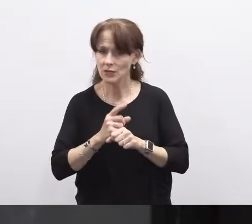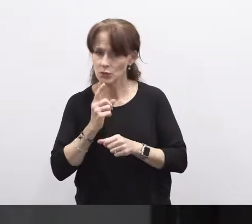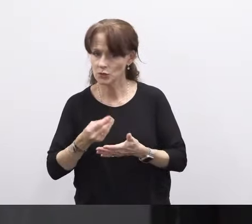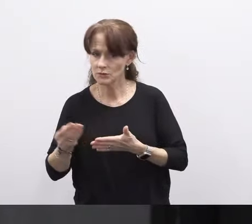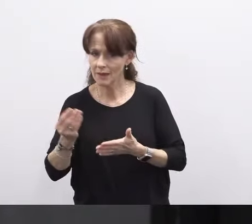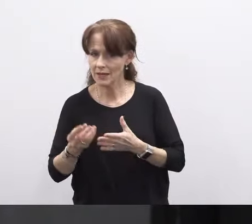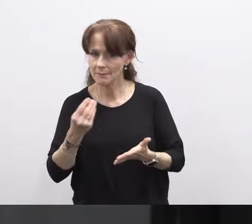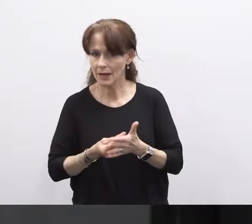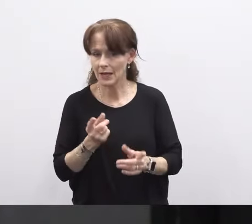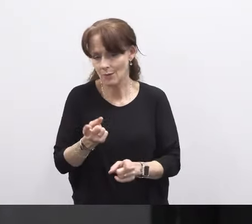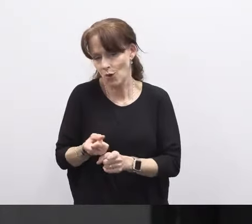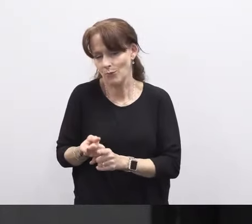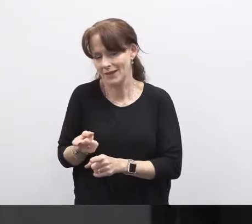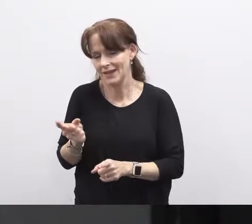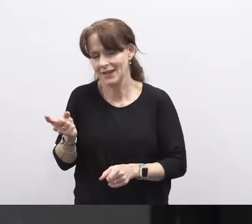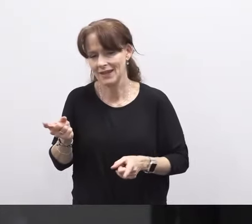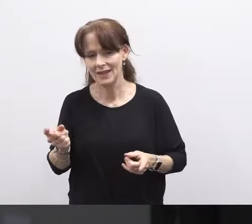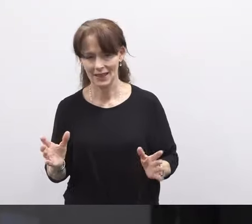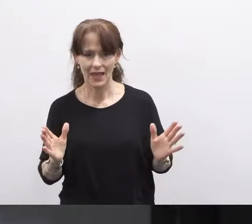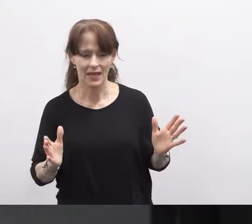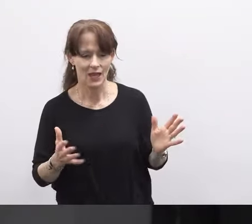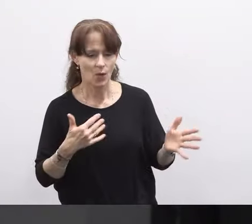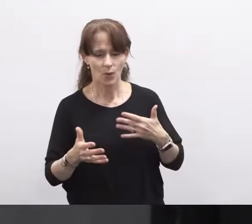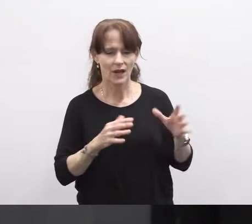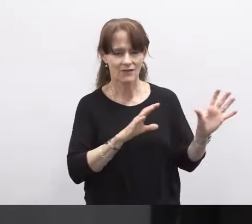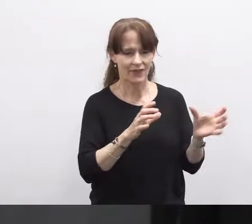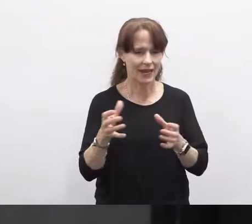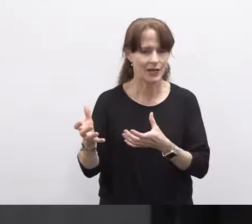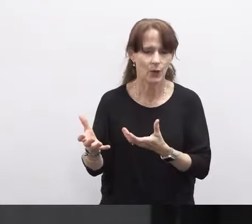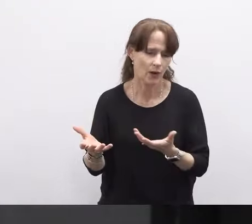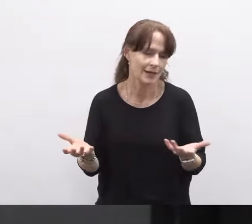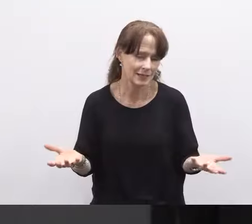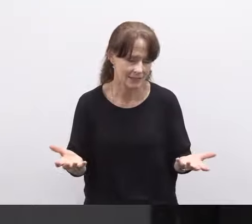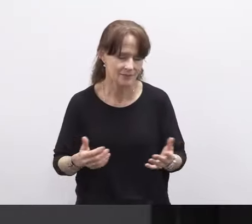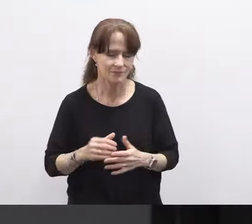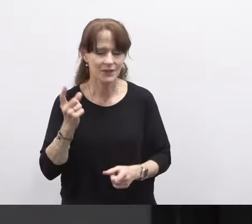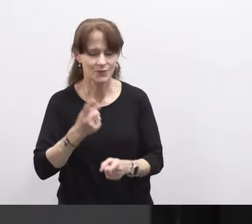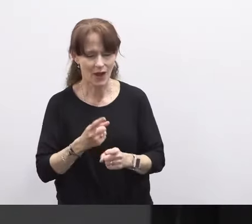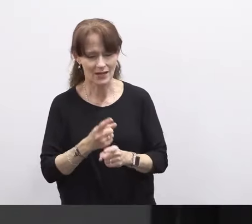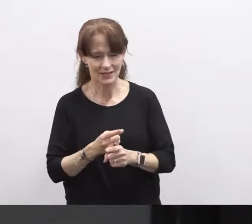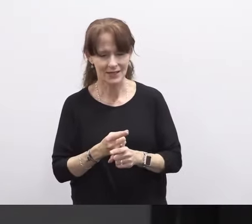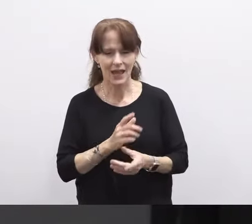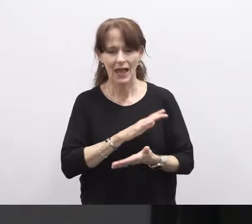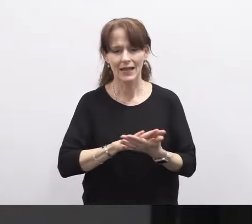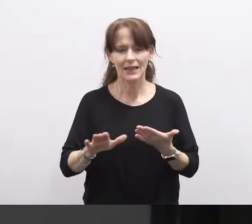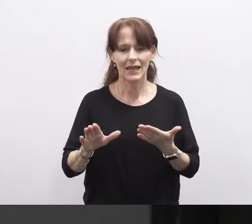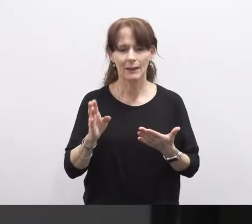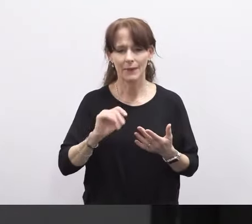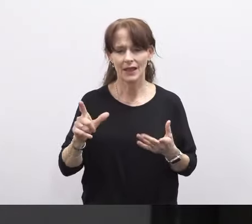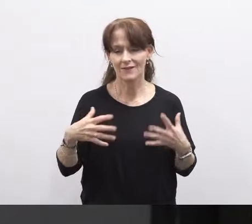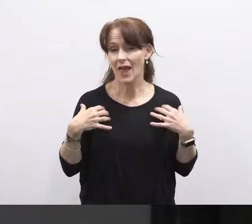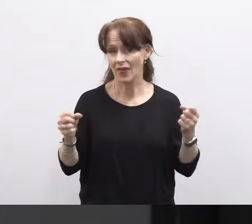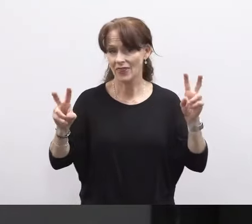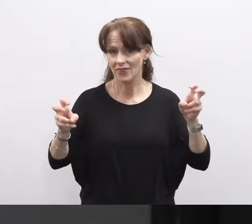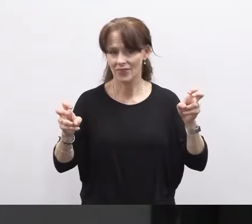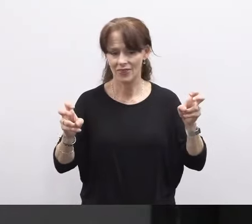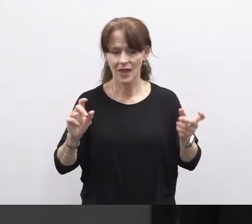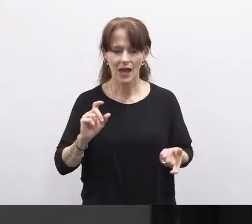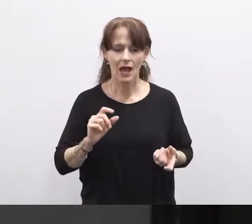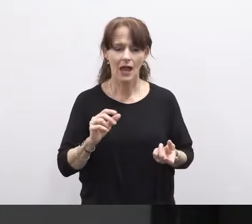appropriately? - Sure. Whatever the category might be? So, yeah, I would say, clean bill of health, unmodified opinion.